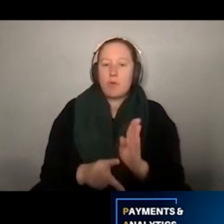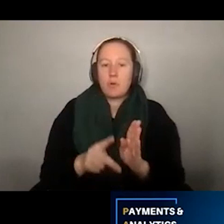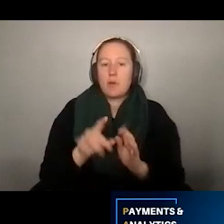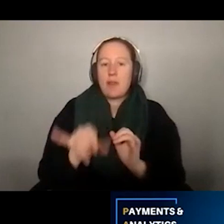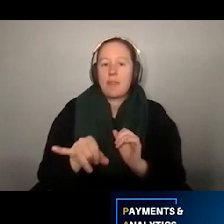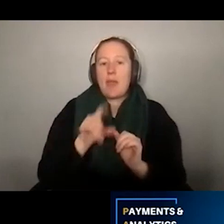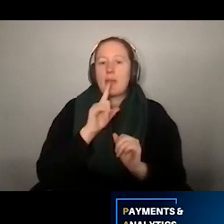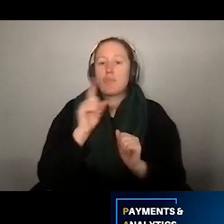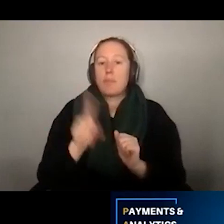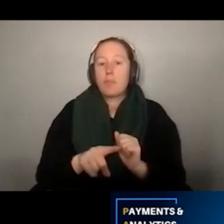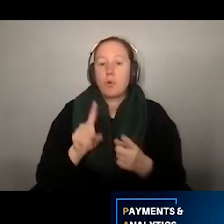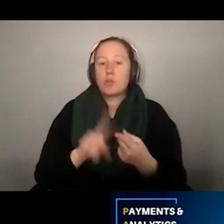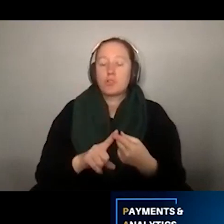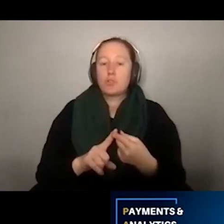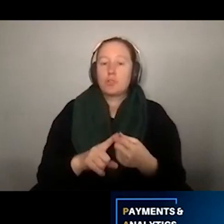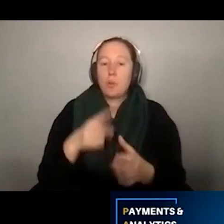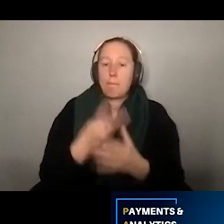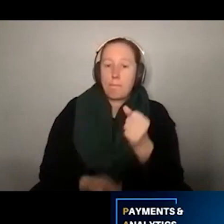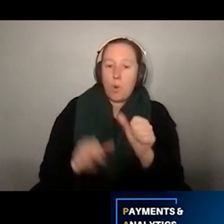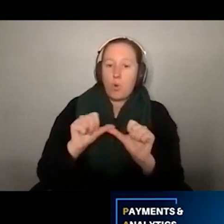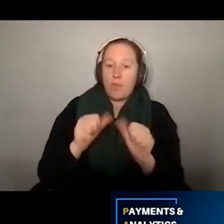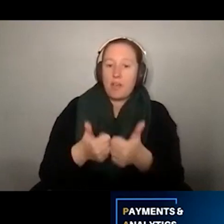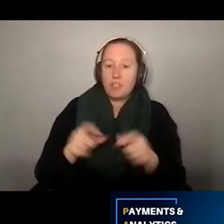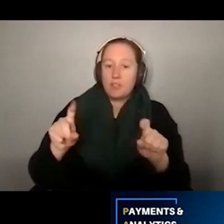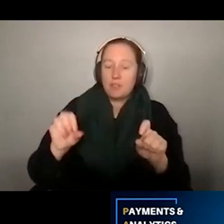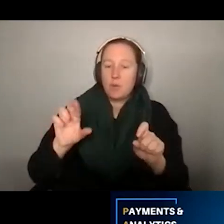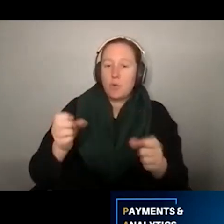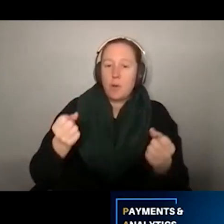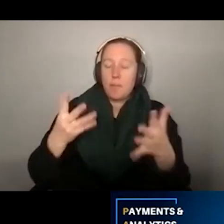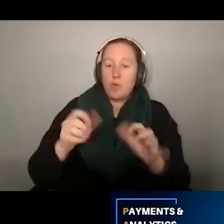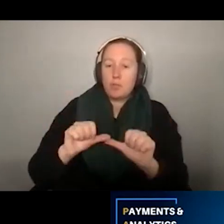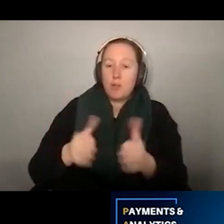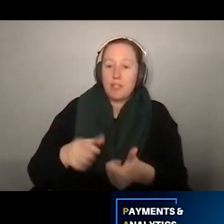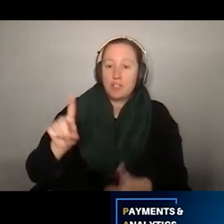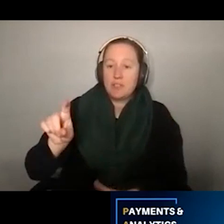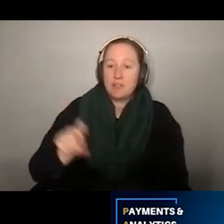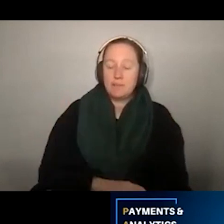to both agencies or multiple agencies? I should say.